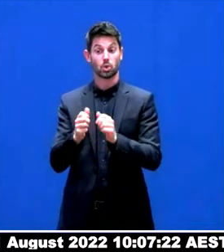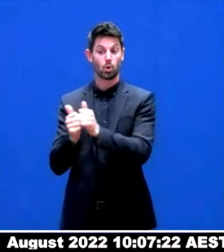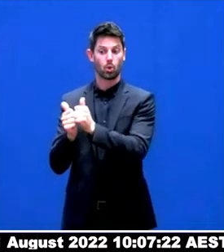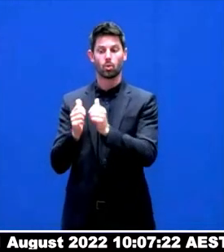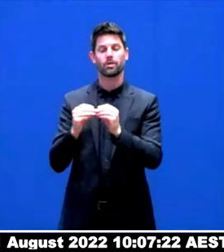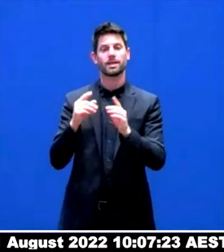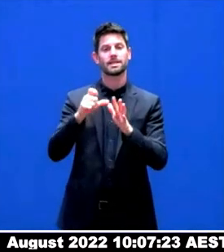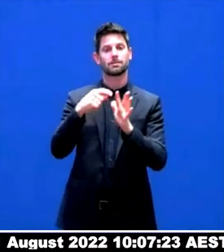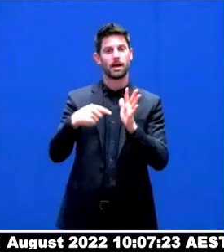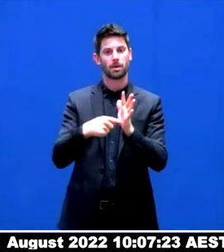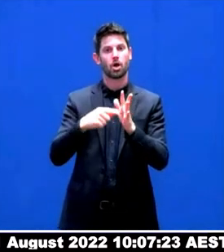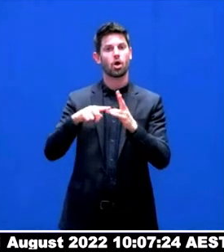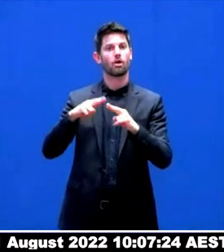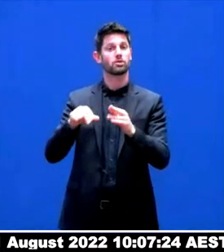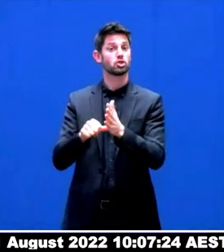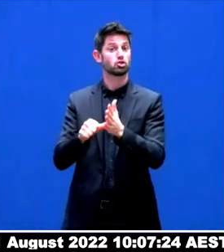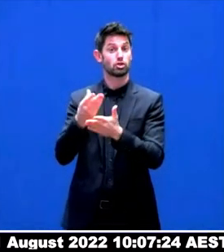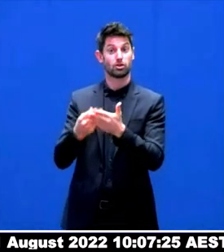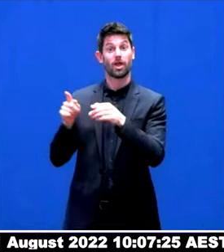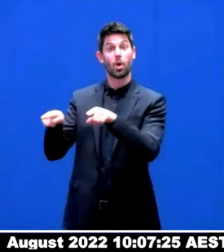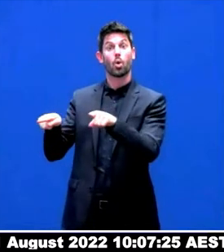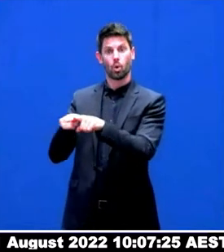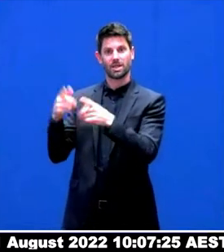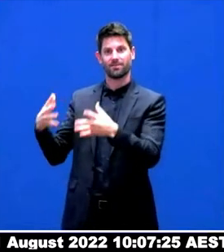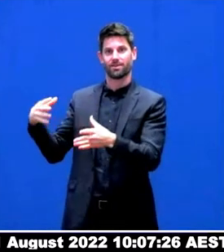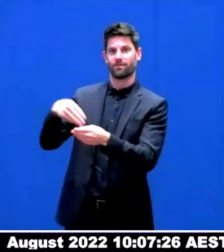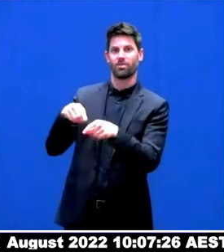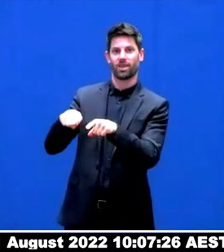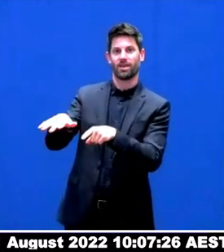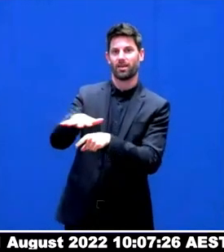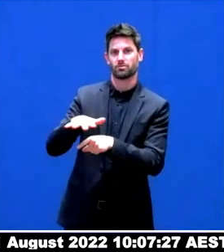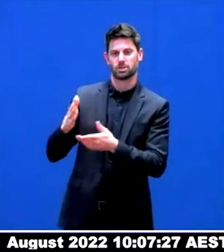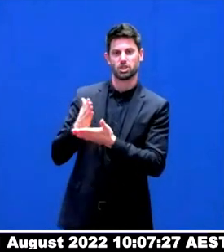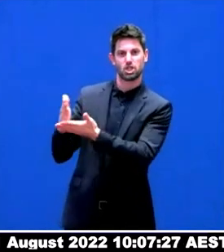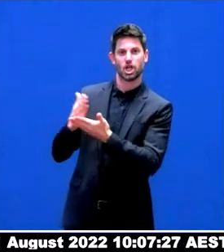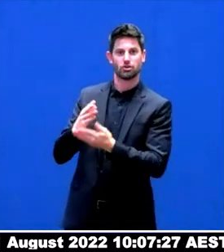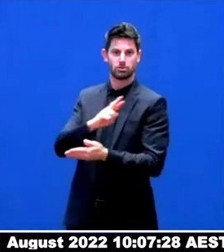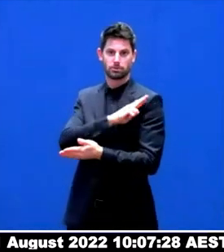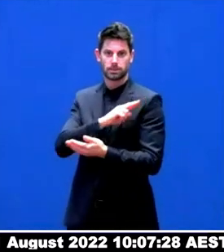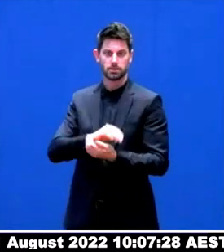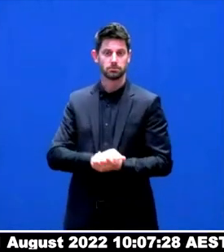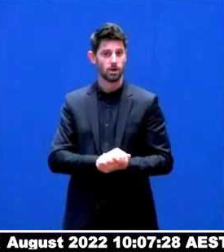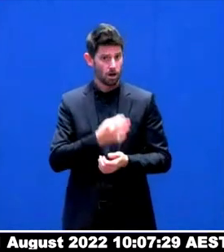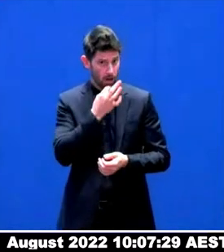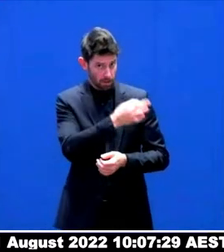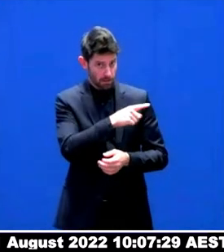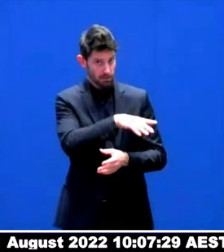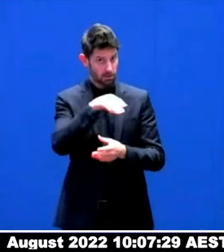key responsibilities in relation to housing policy. And that includes the administration of the National Housing and Homelessness Agreement?